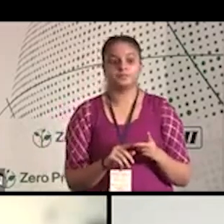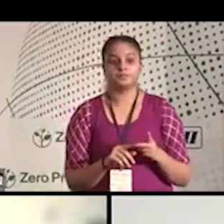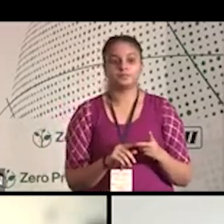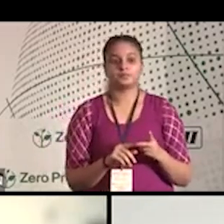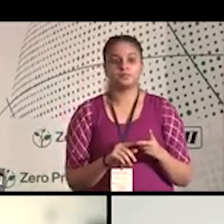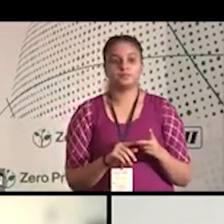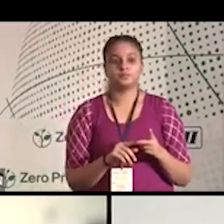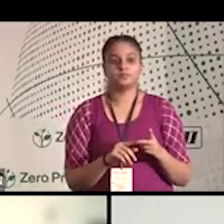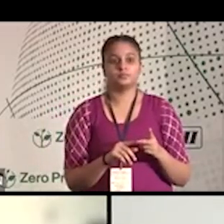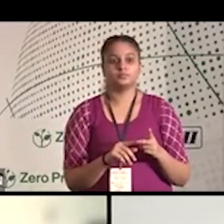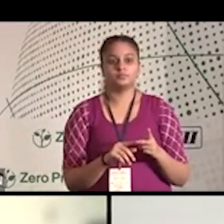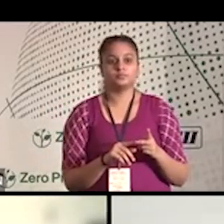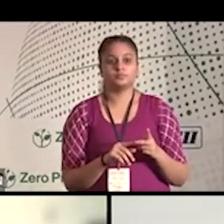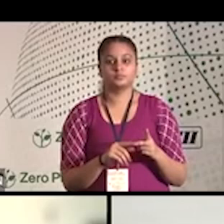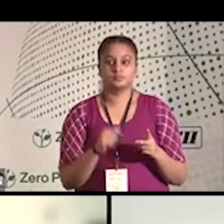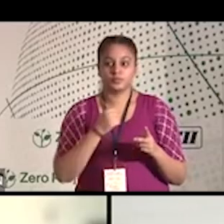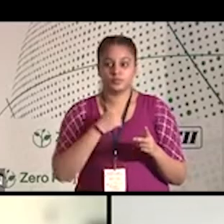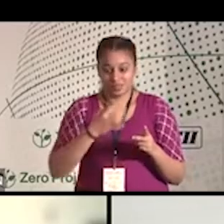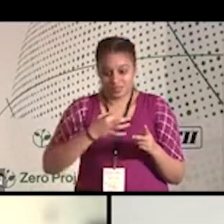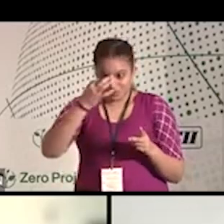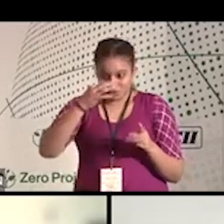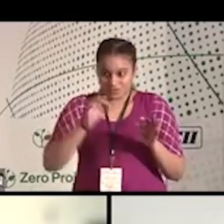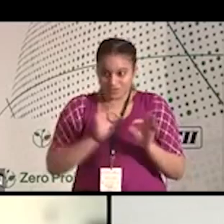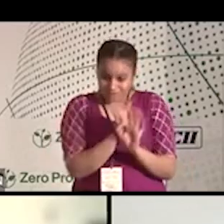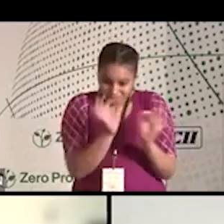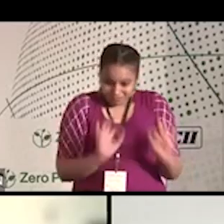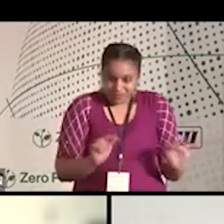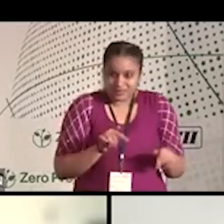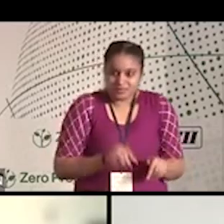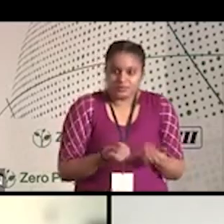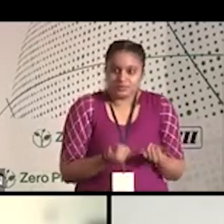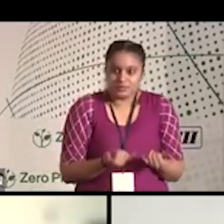preparation for future begins in the classroom